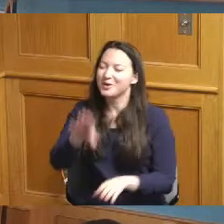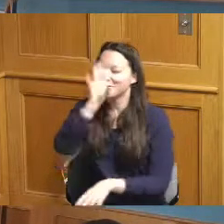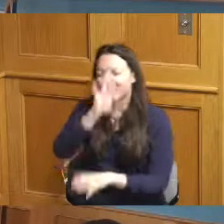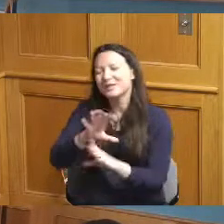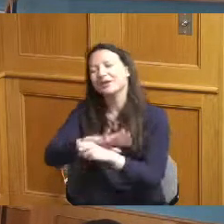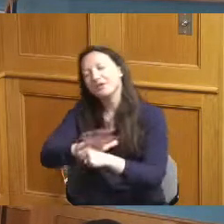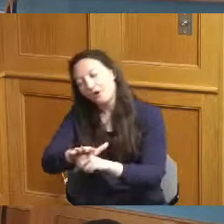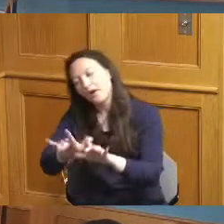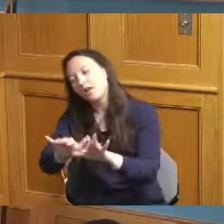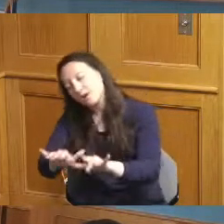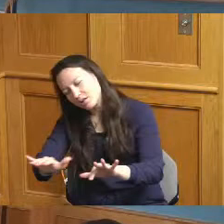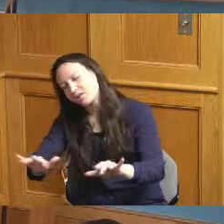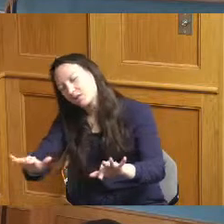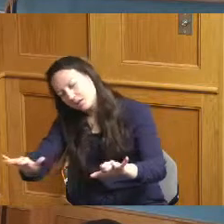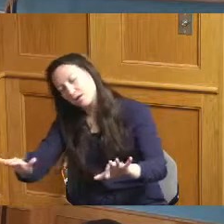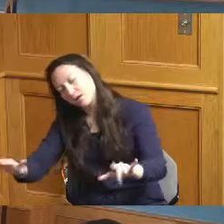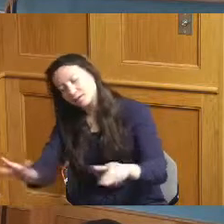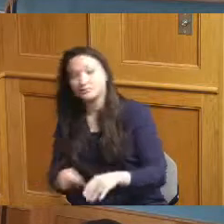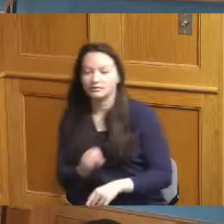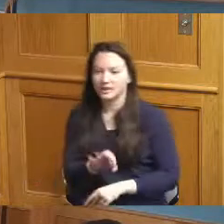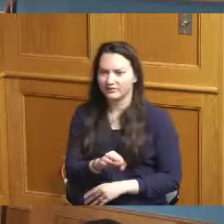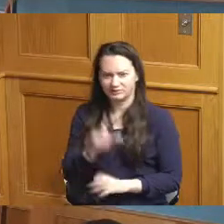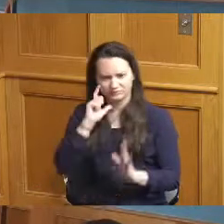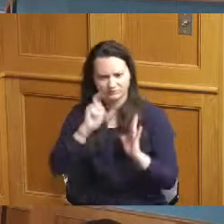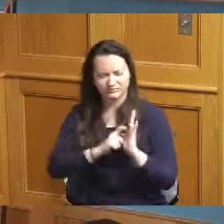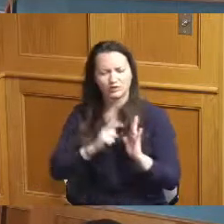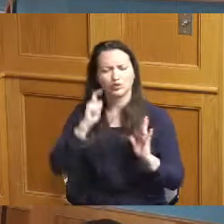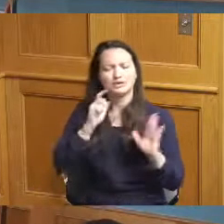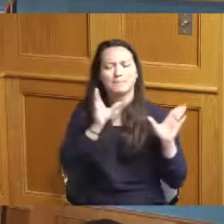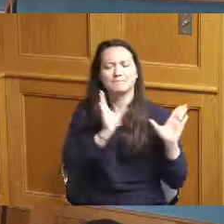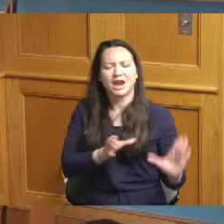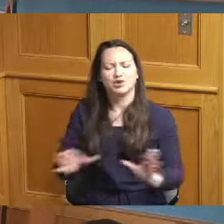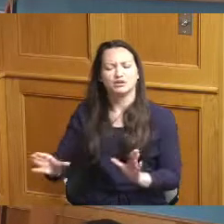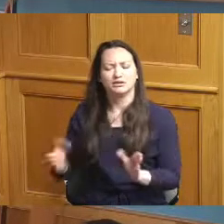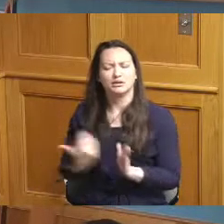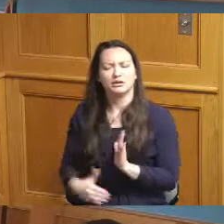know it's tough but if you're saying that there's some type of pattern then there there probably